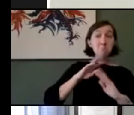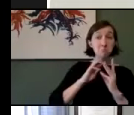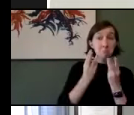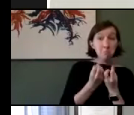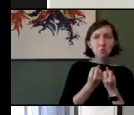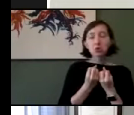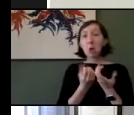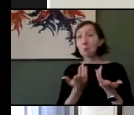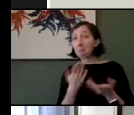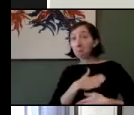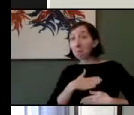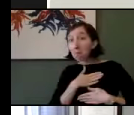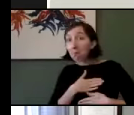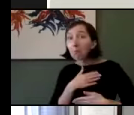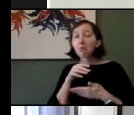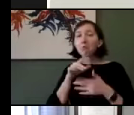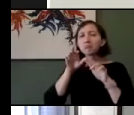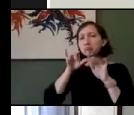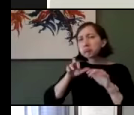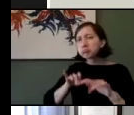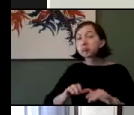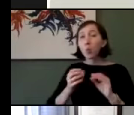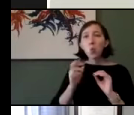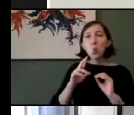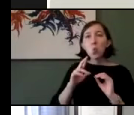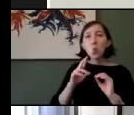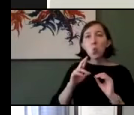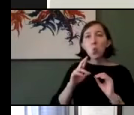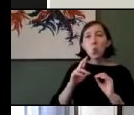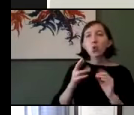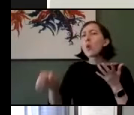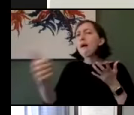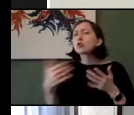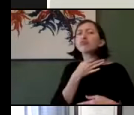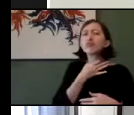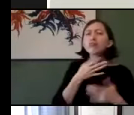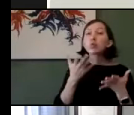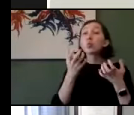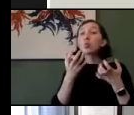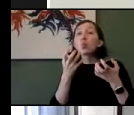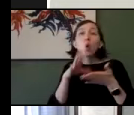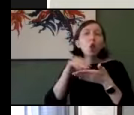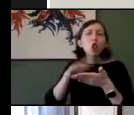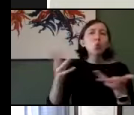when it comes to COVID-19 and folks with disabilities in our community.